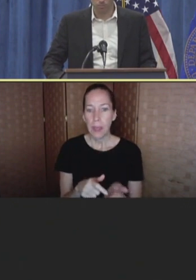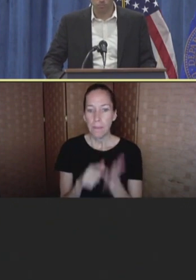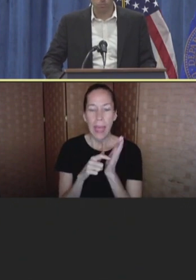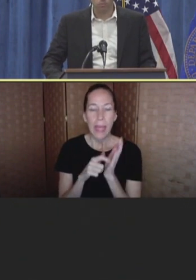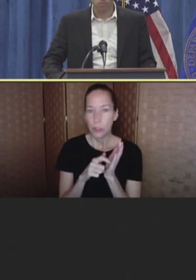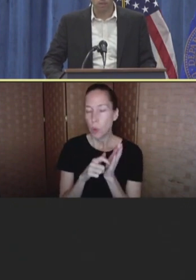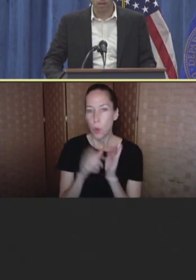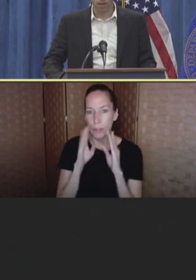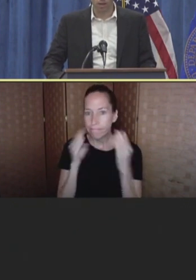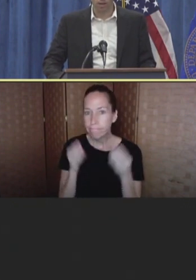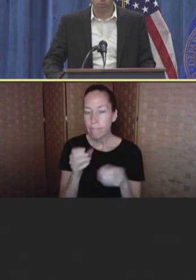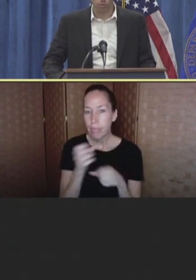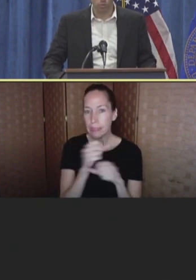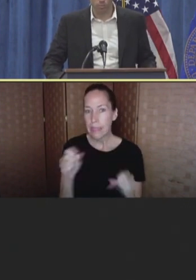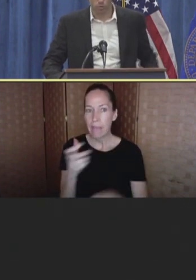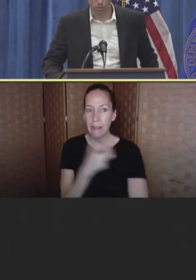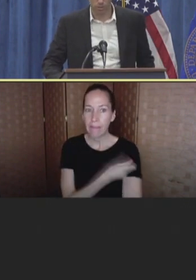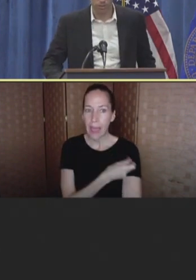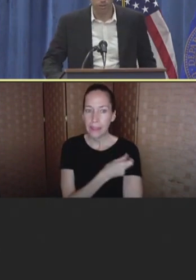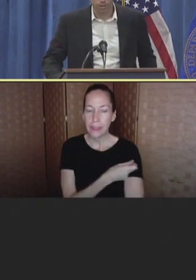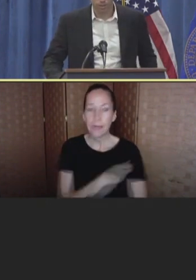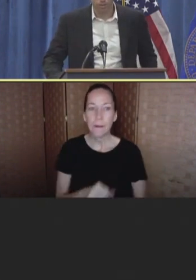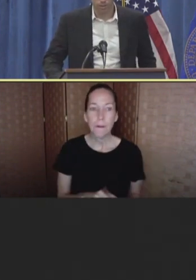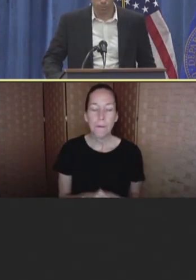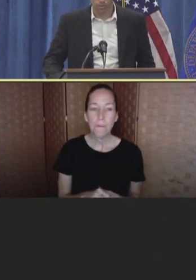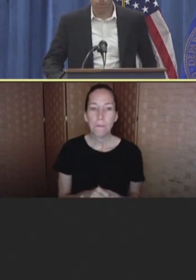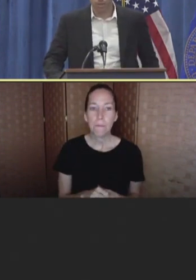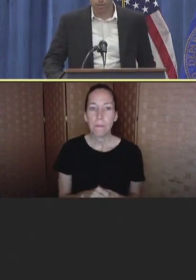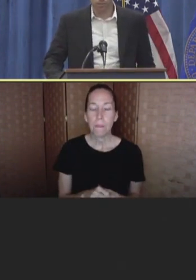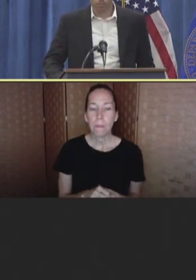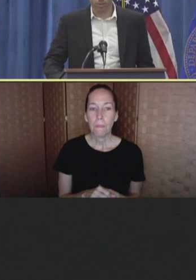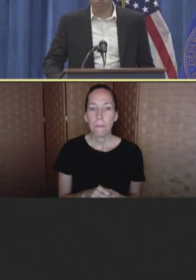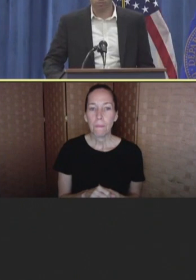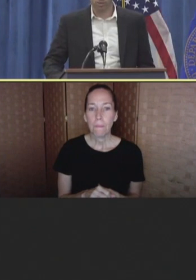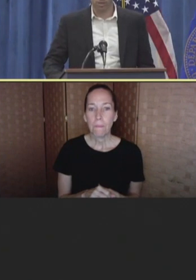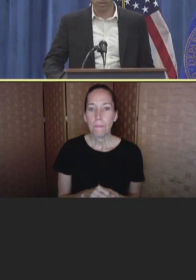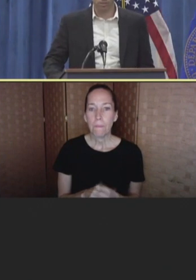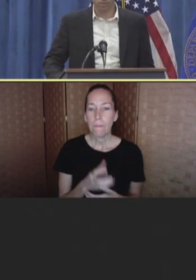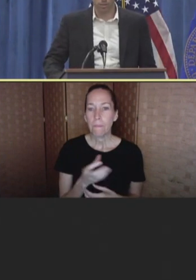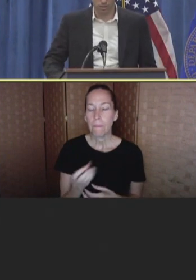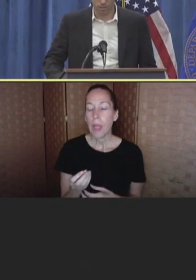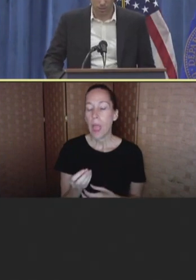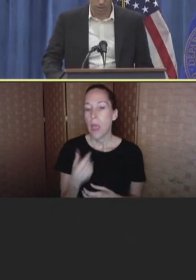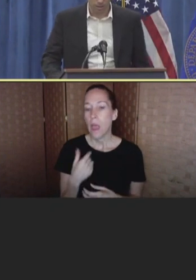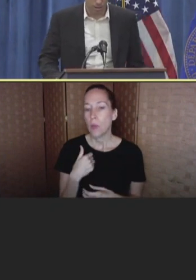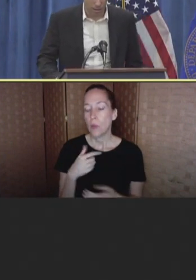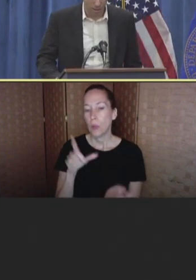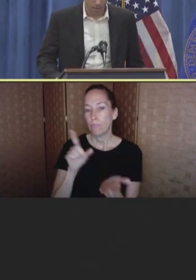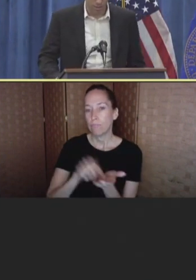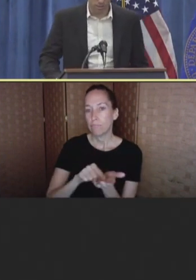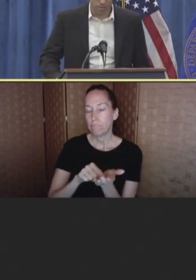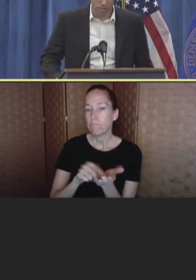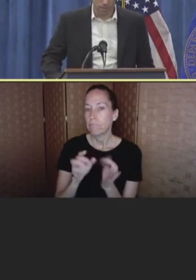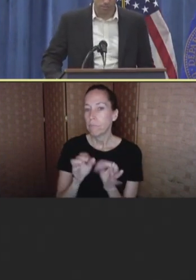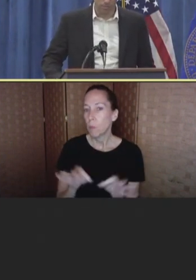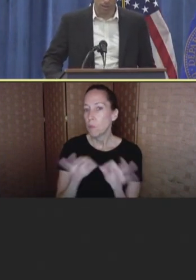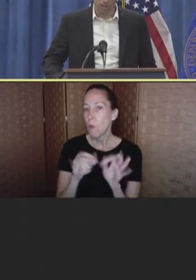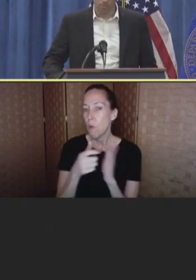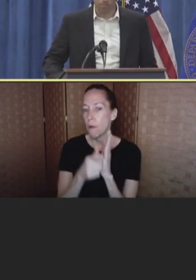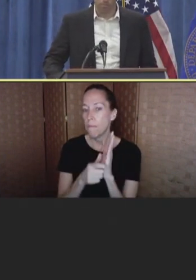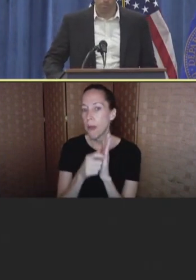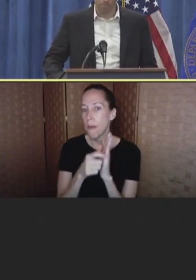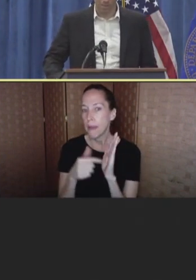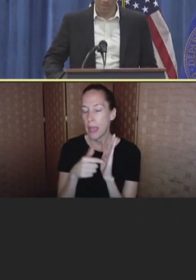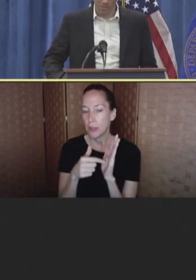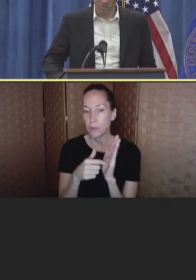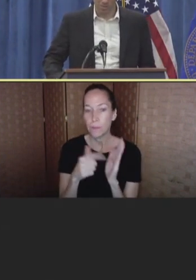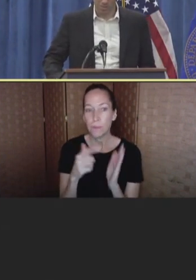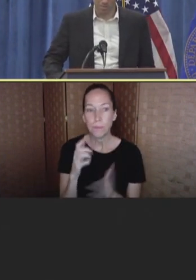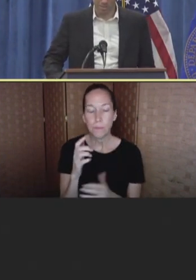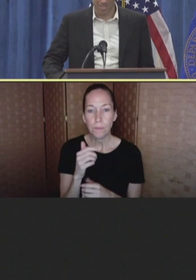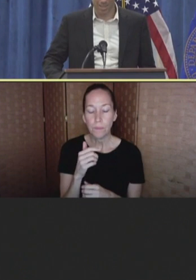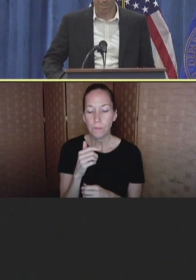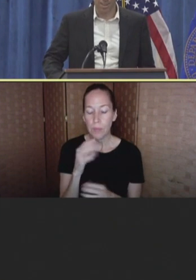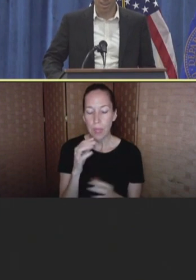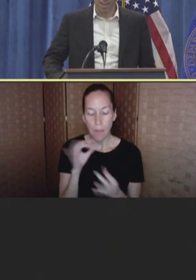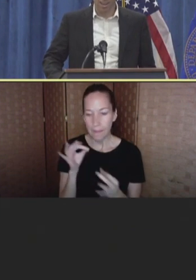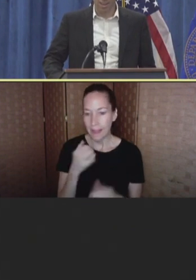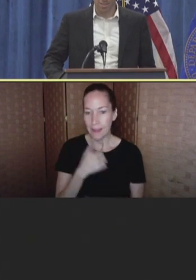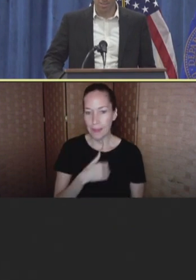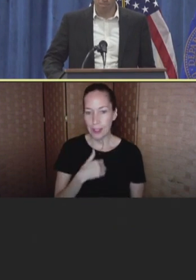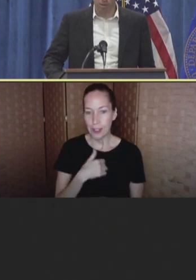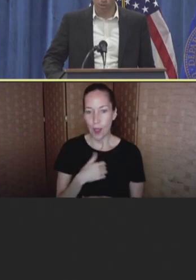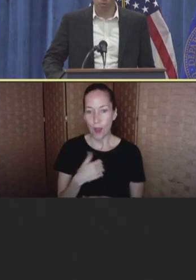And it was reported in those key publication that is in -- sorry, bit excited -- as mandatory